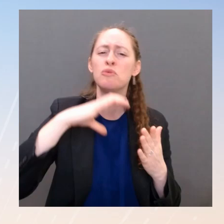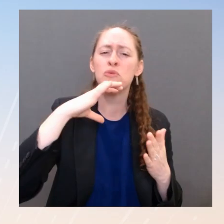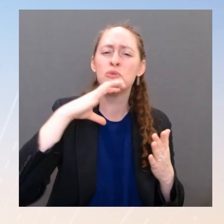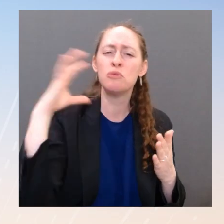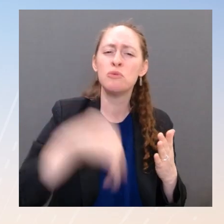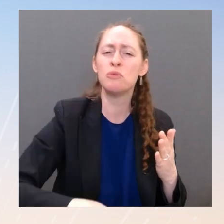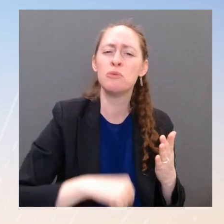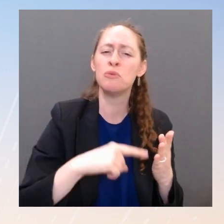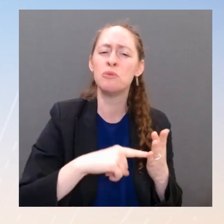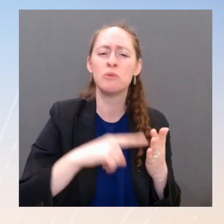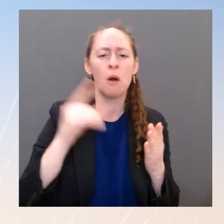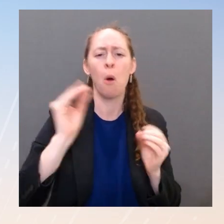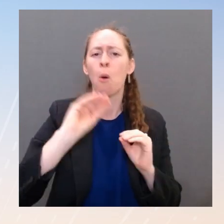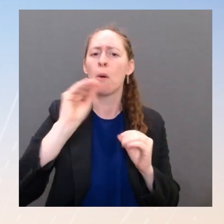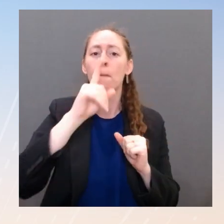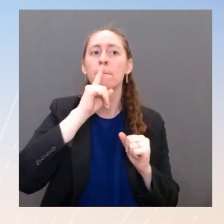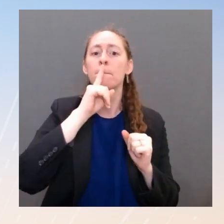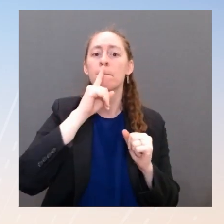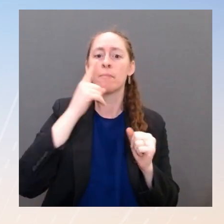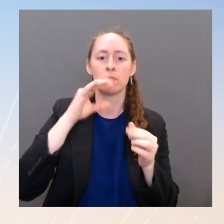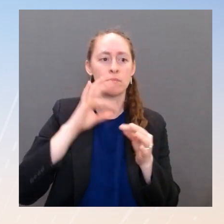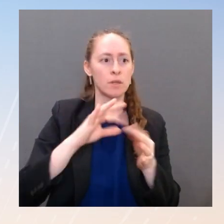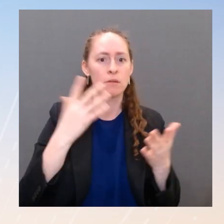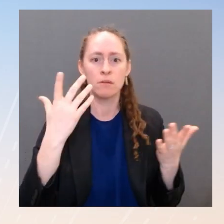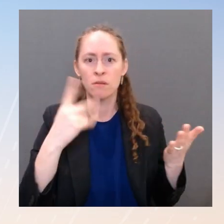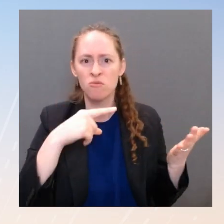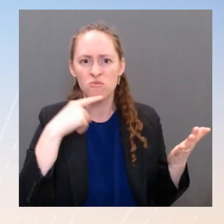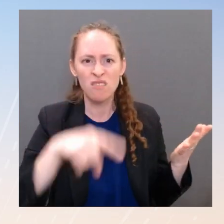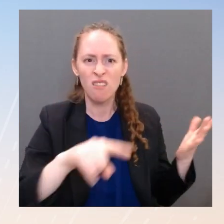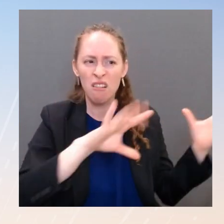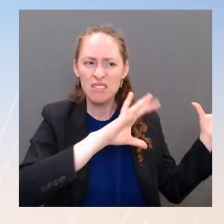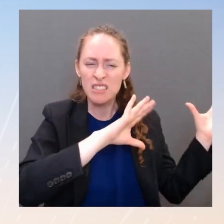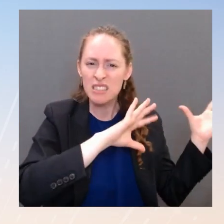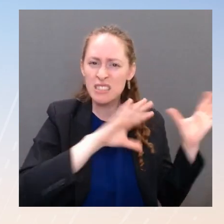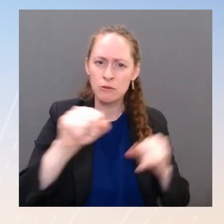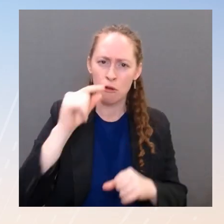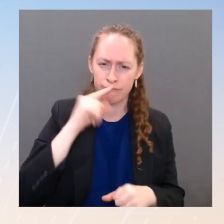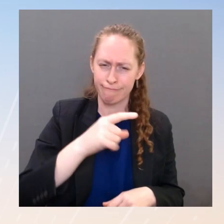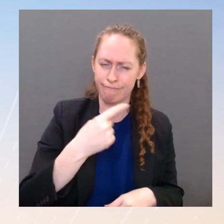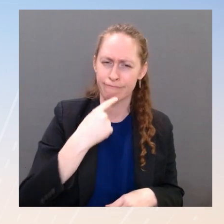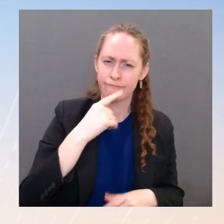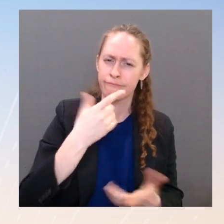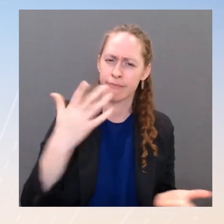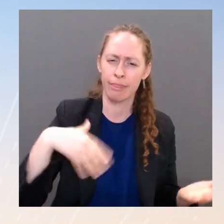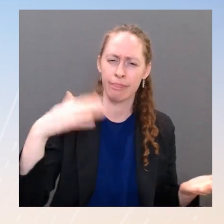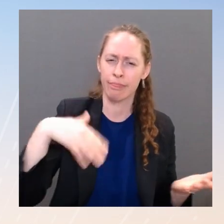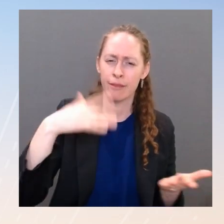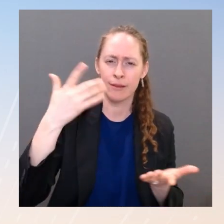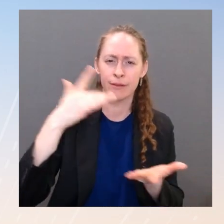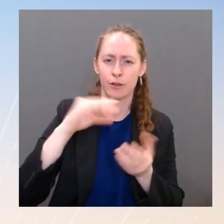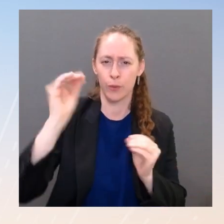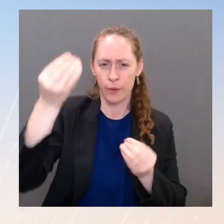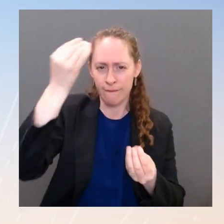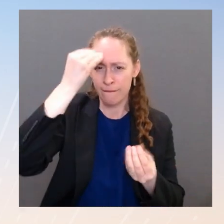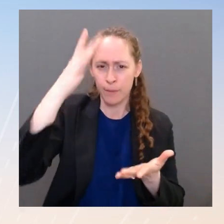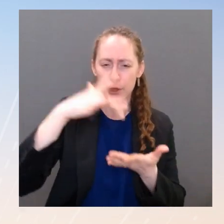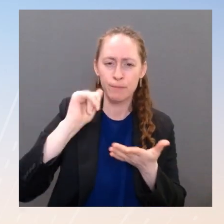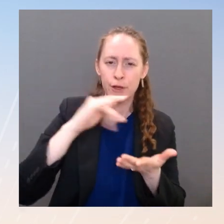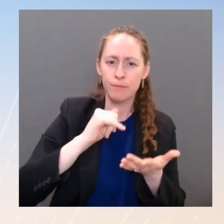or even the uptick of COVID that we saw late in the summer and into the fall -- really, primarily, in the fall.